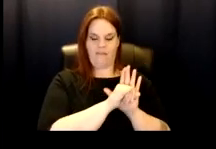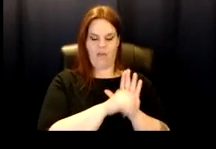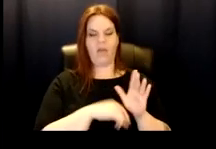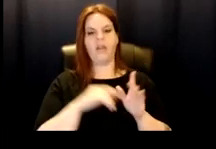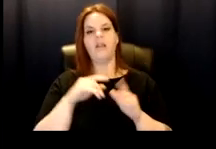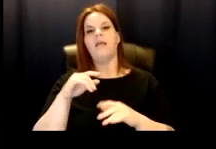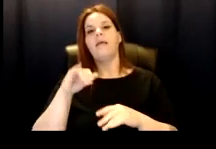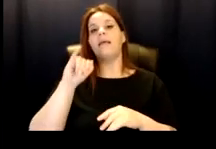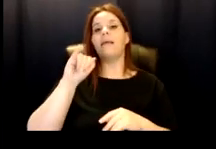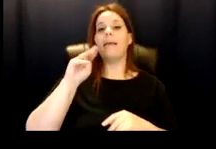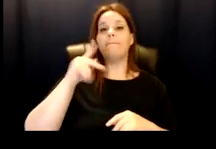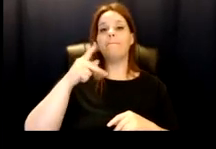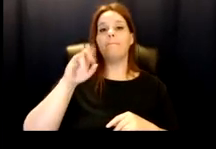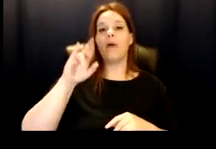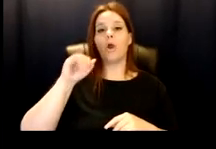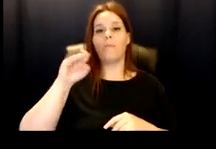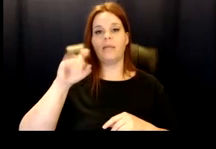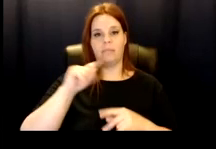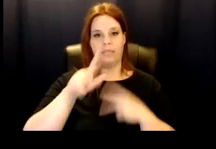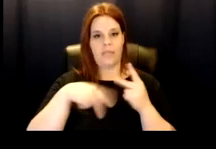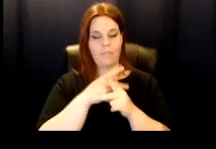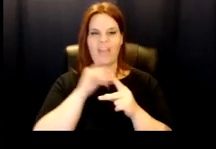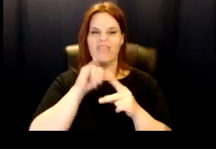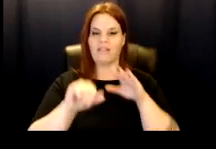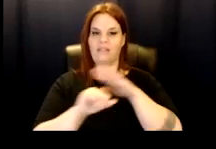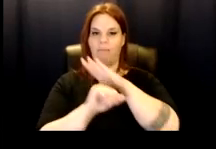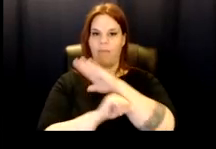is the impairment that is the basis for the allegation of discrimination. Someone might